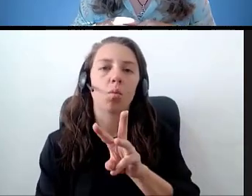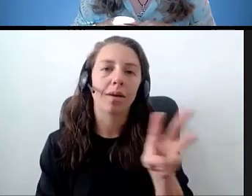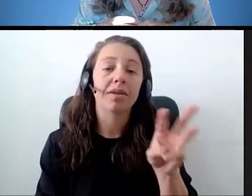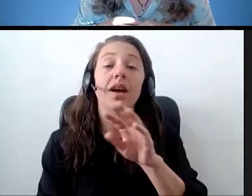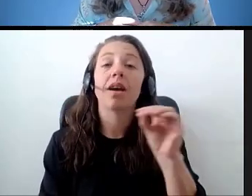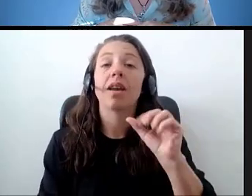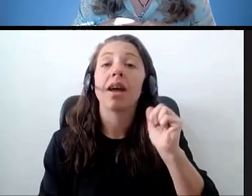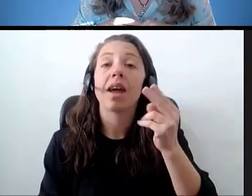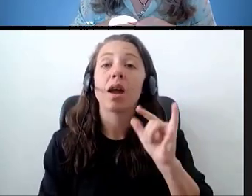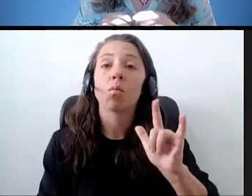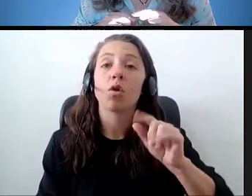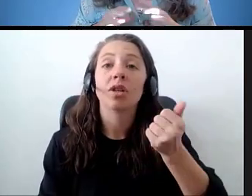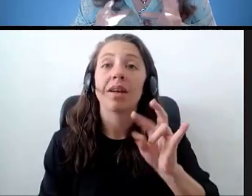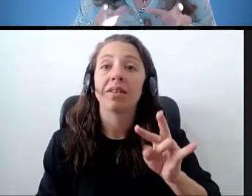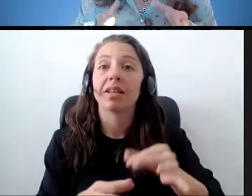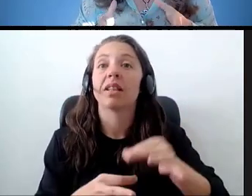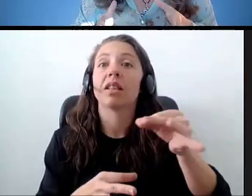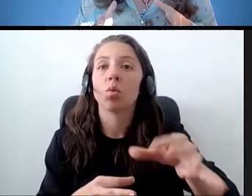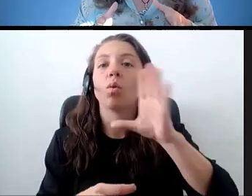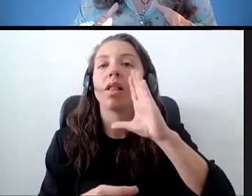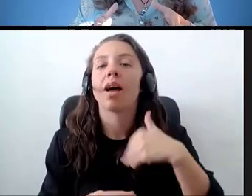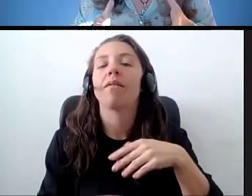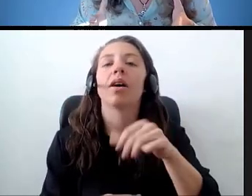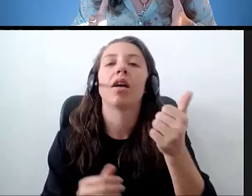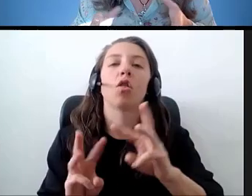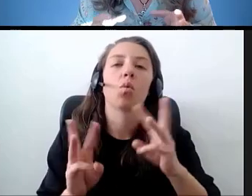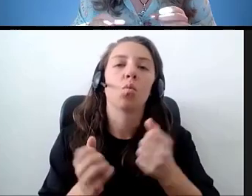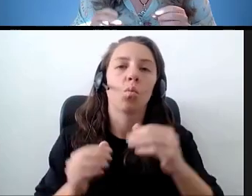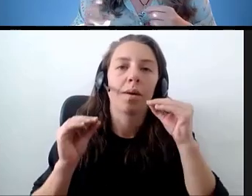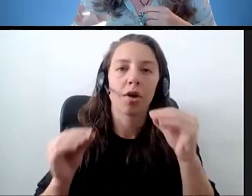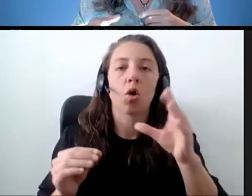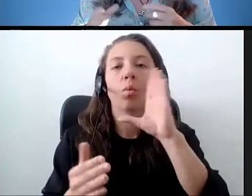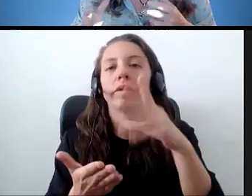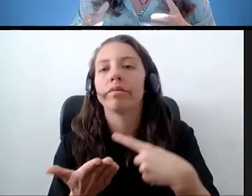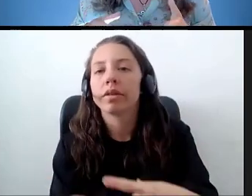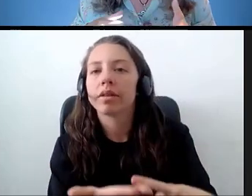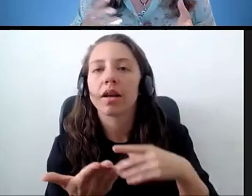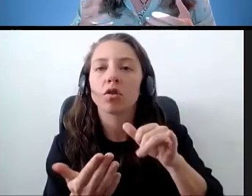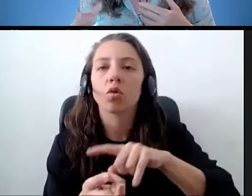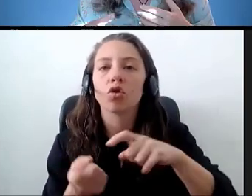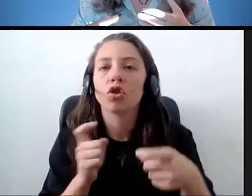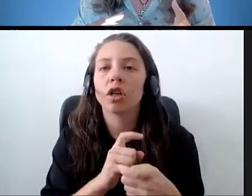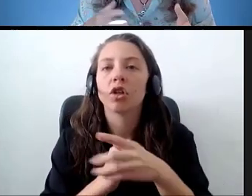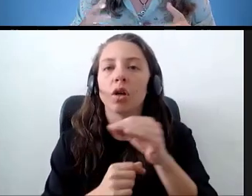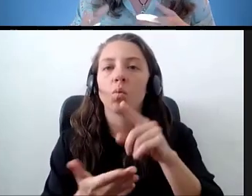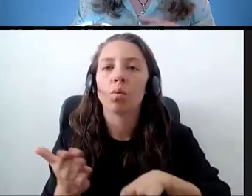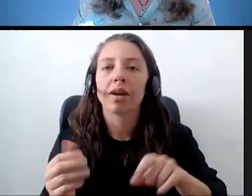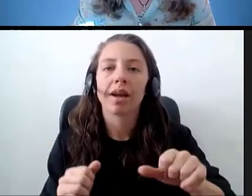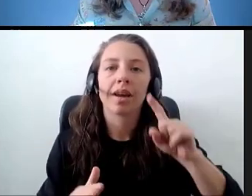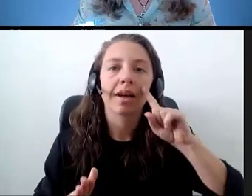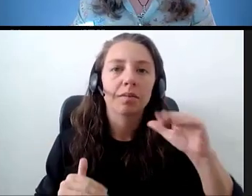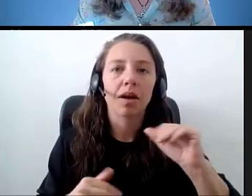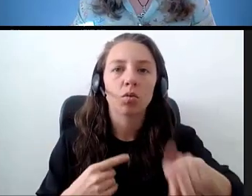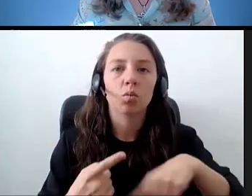webinars planned where we'll discuss those changes and what the community can expect as we begin reissuing funding opportunities